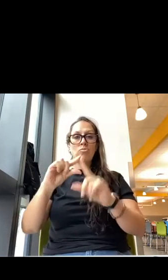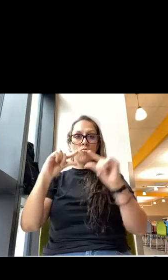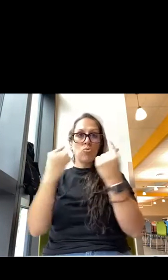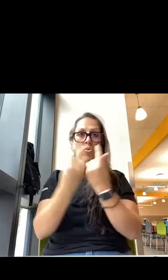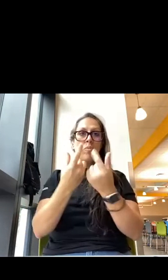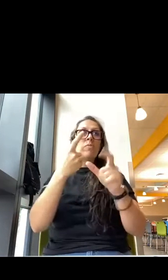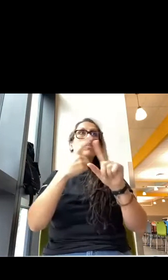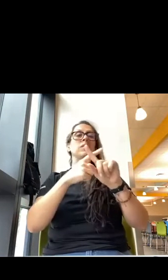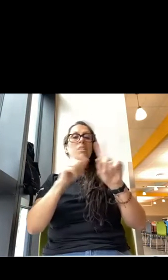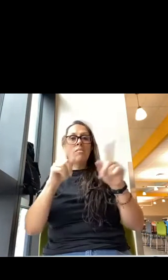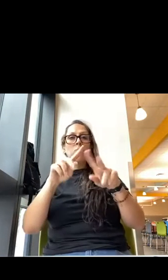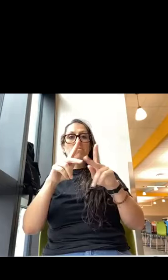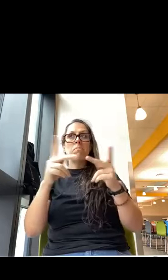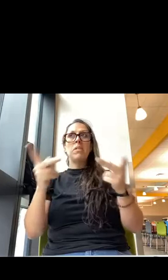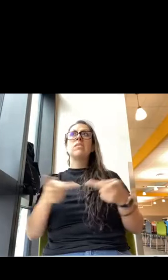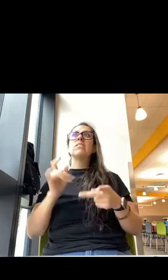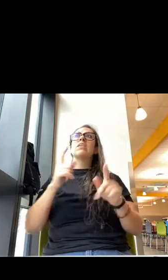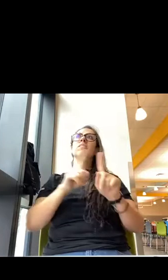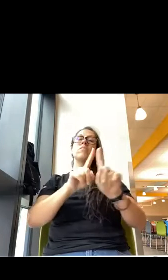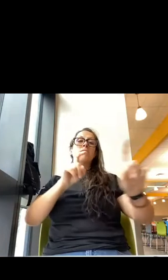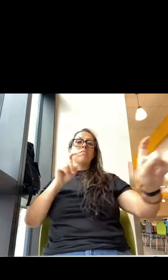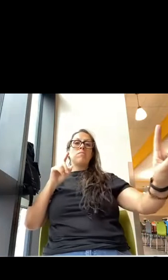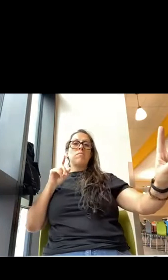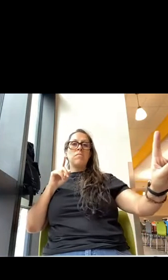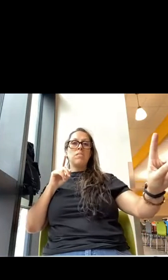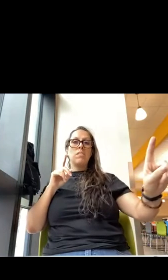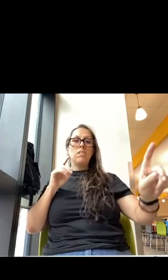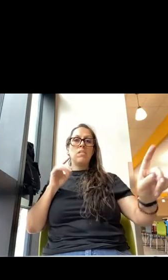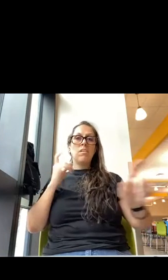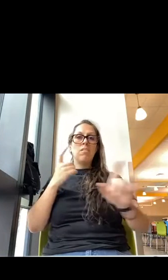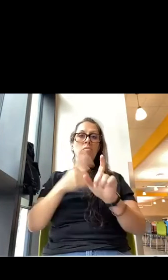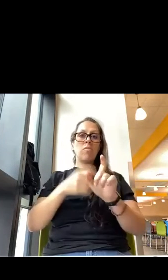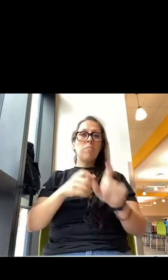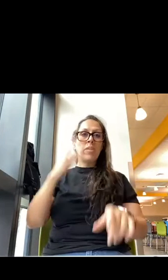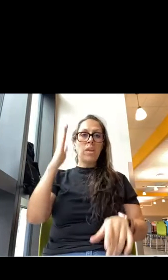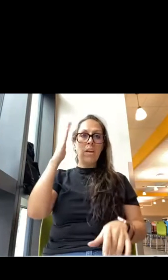which is about as far away from the Hong Kong, the Pearl River delta area,